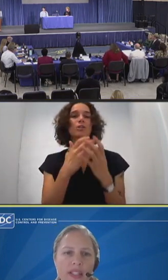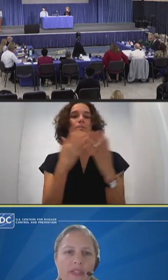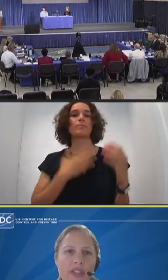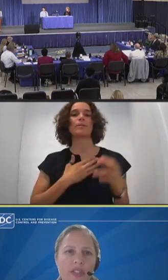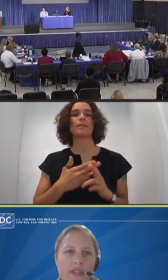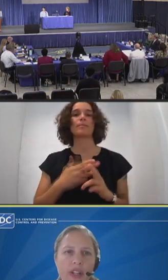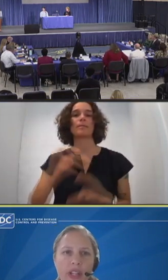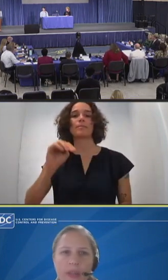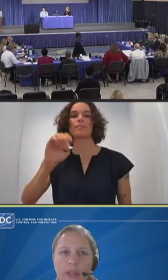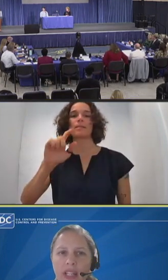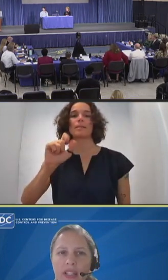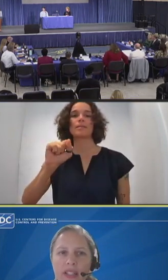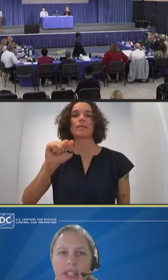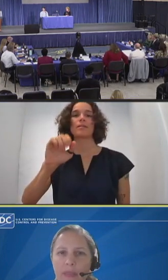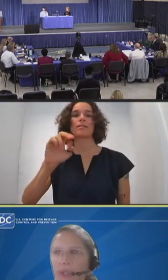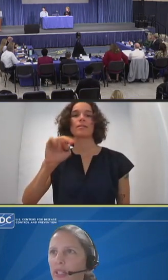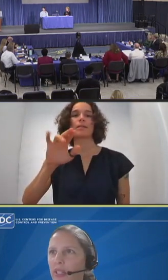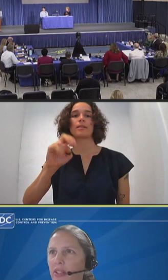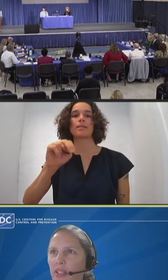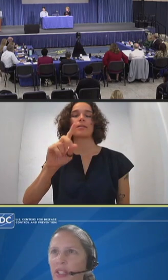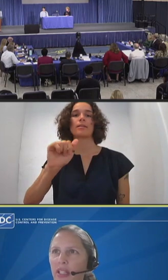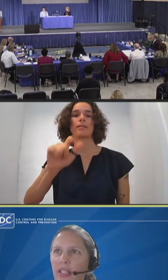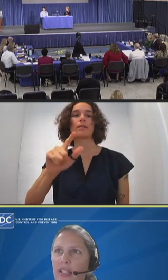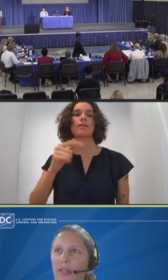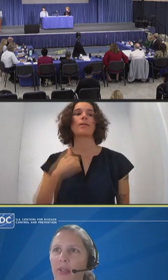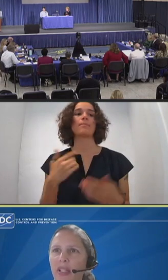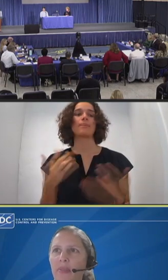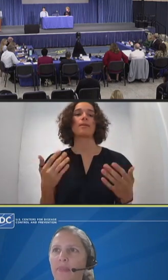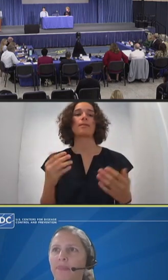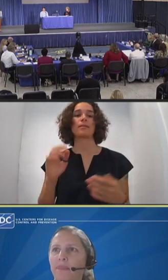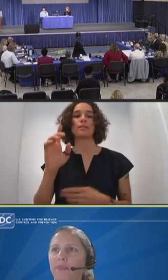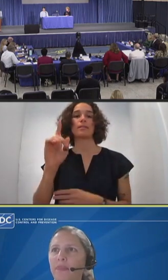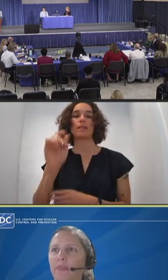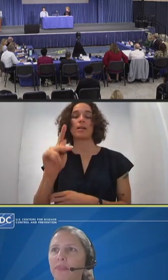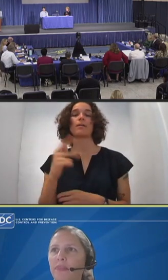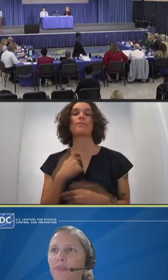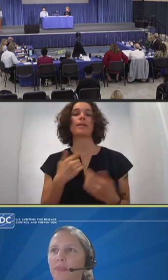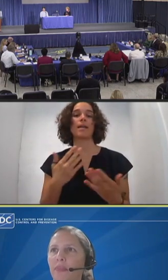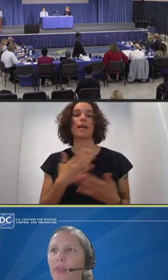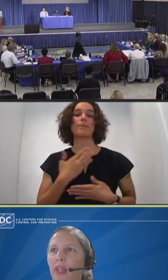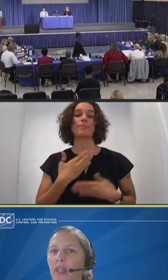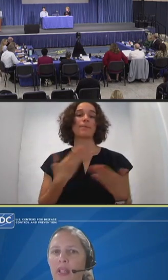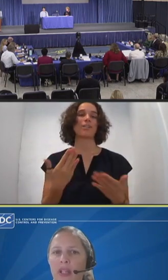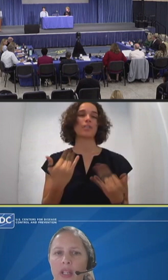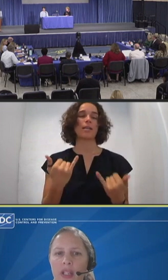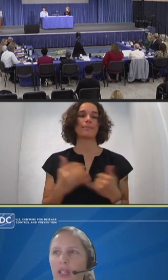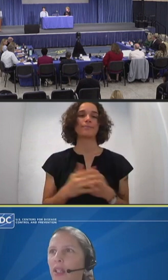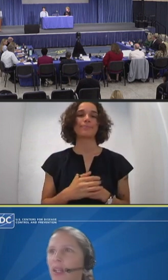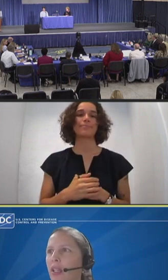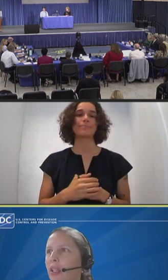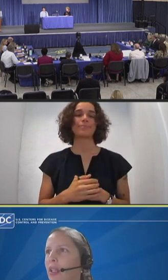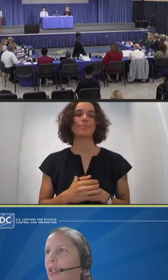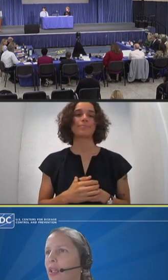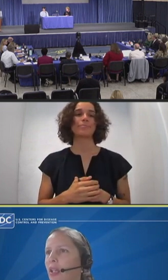Division of Viral Hepatitis and happy to be here today. Next slide, please.